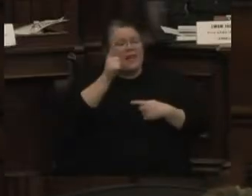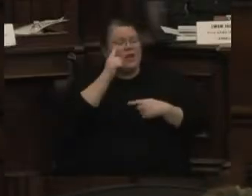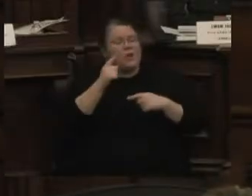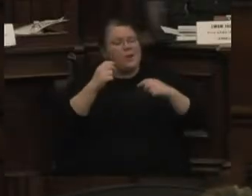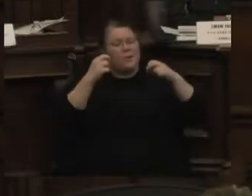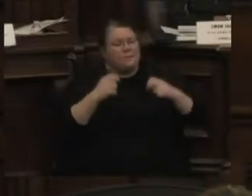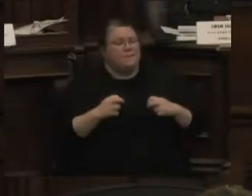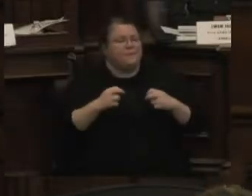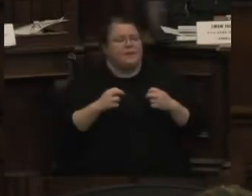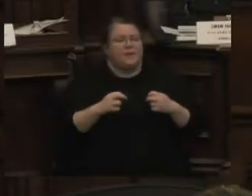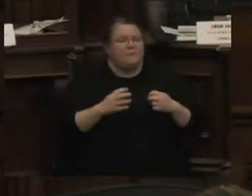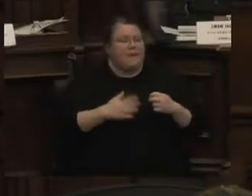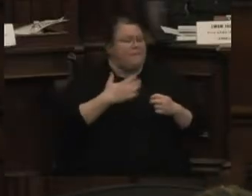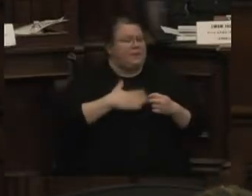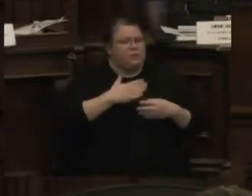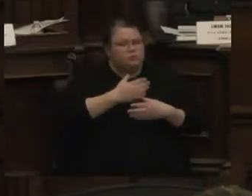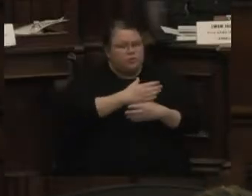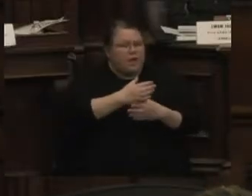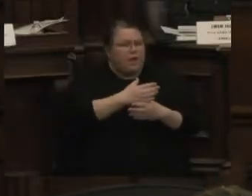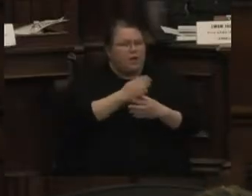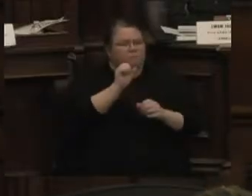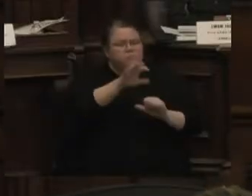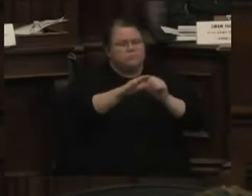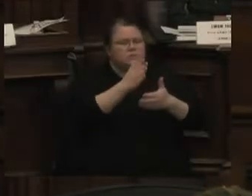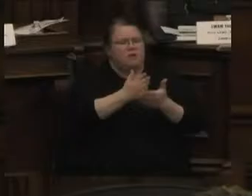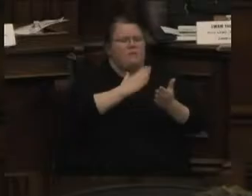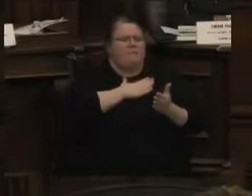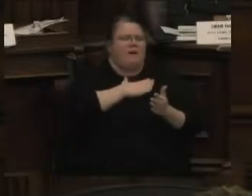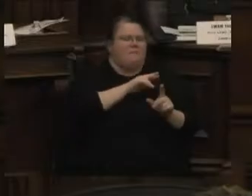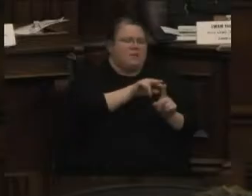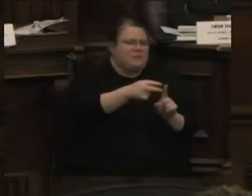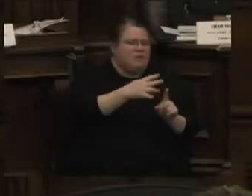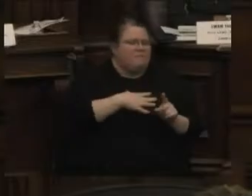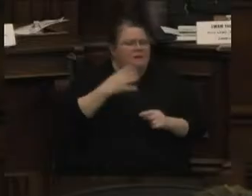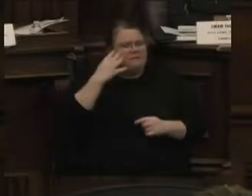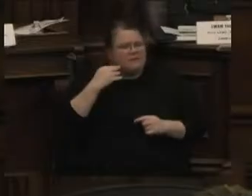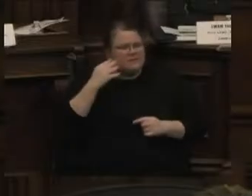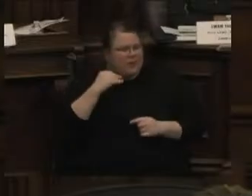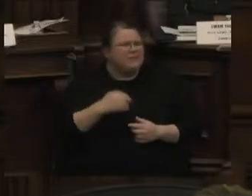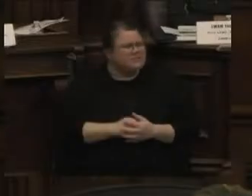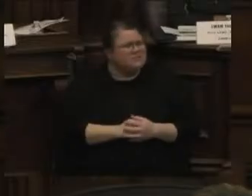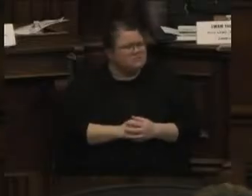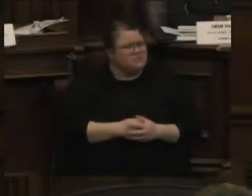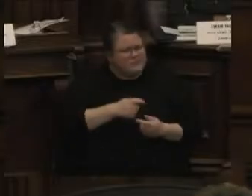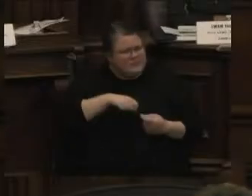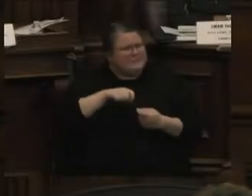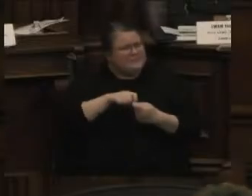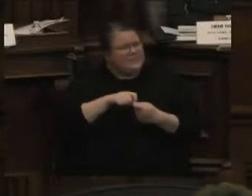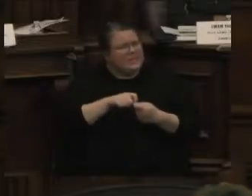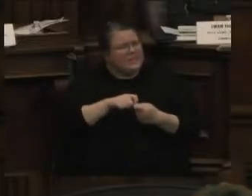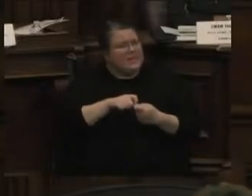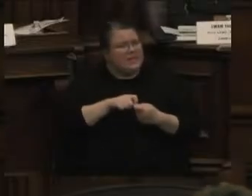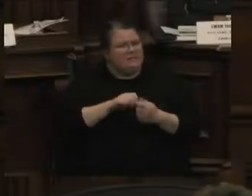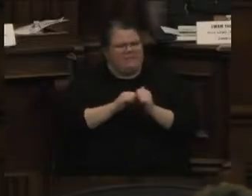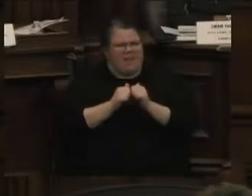my perspectives on this thing. Maybe not right here, but like, there might be a time where it might make sense to me and I'd